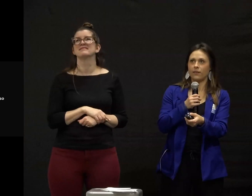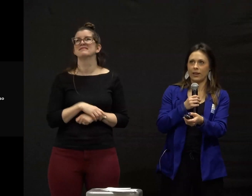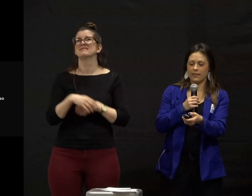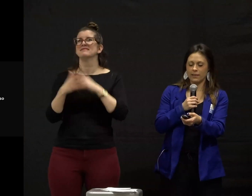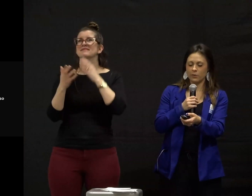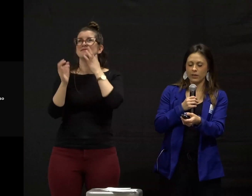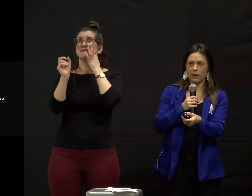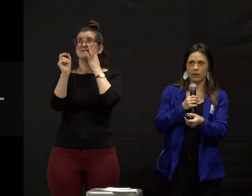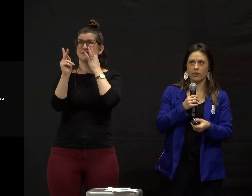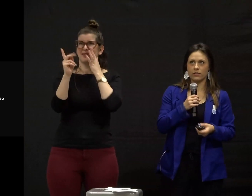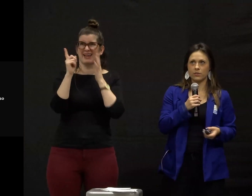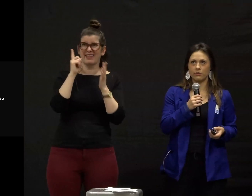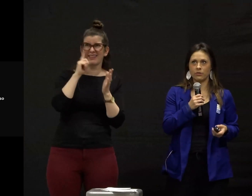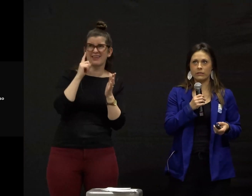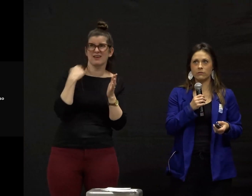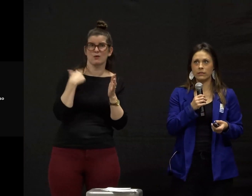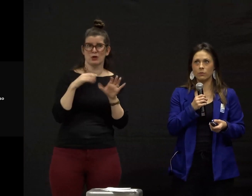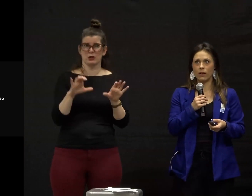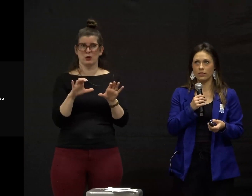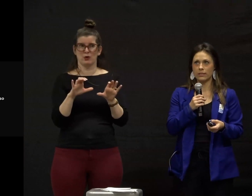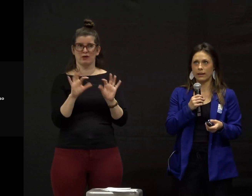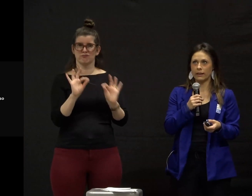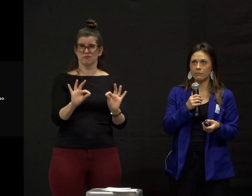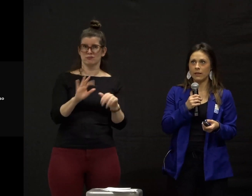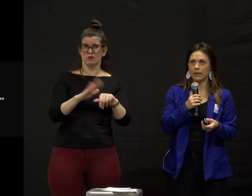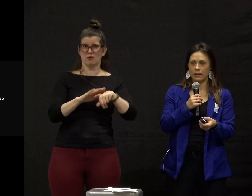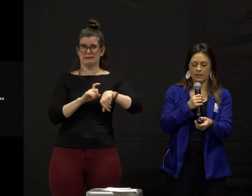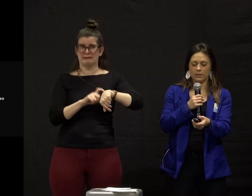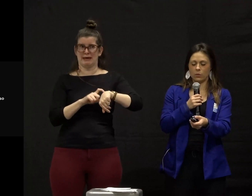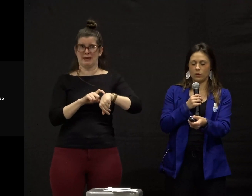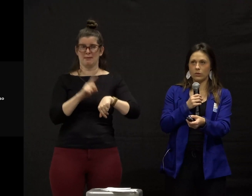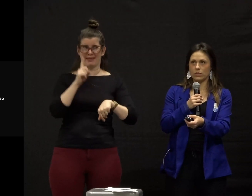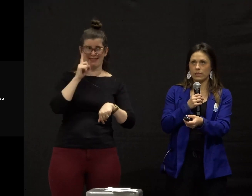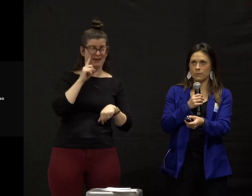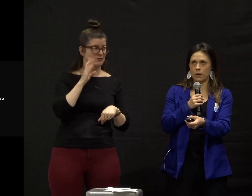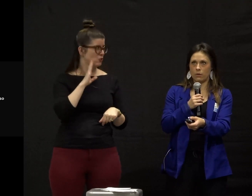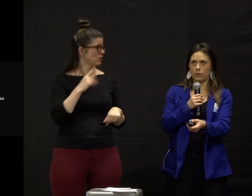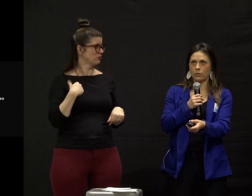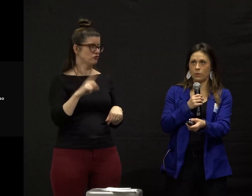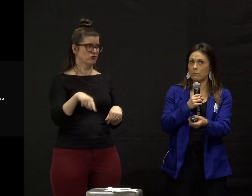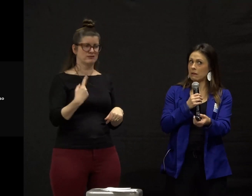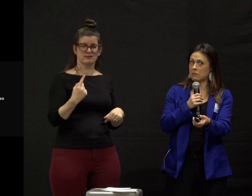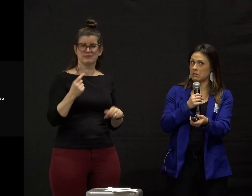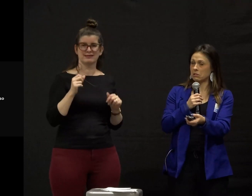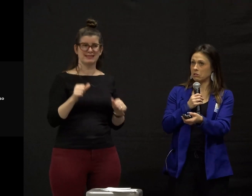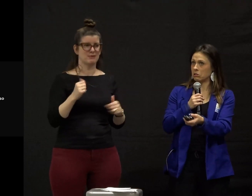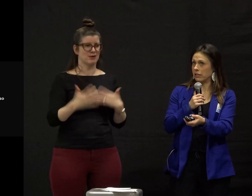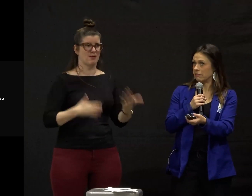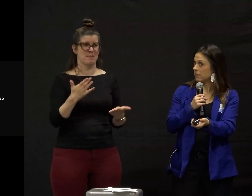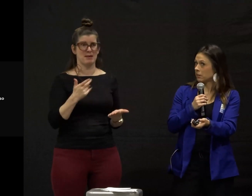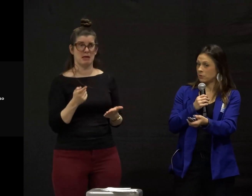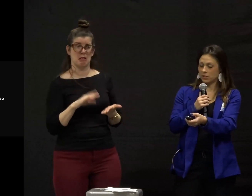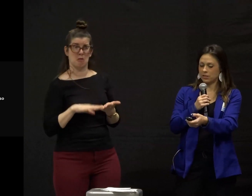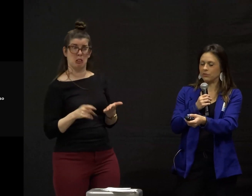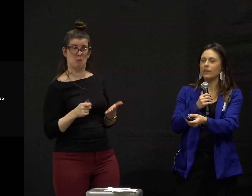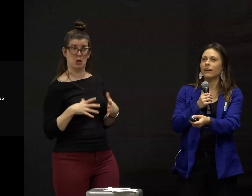Okay, I think we are doing really, really well on time, so we'll just keep going. We might be done a little early. That could be good too.